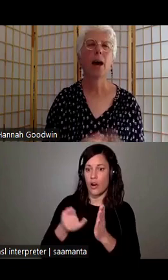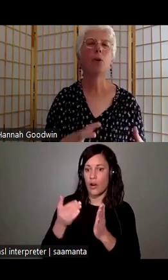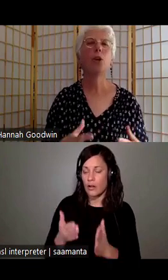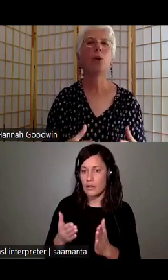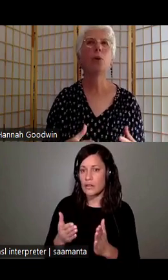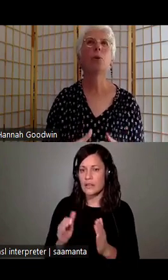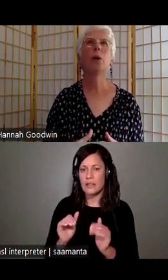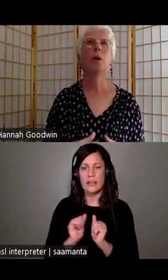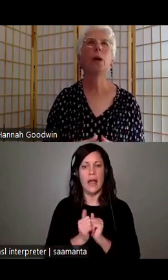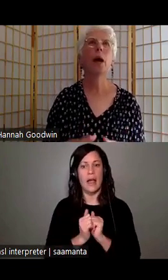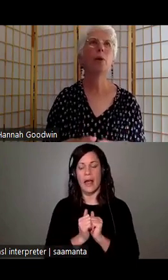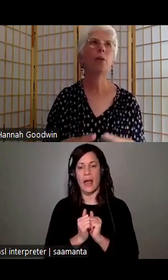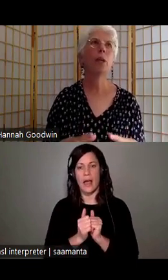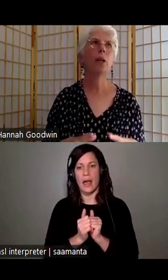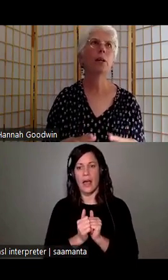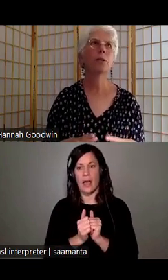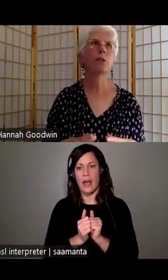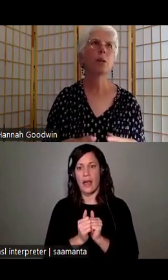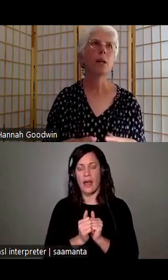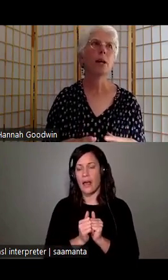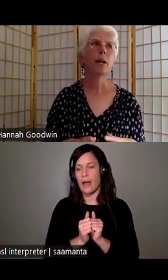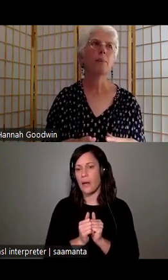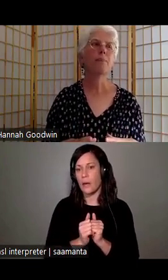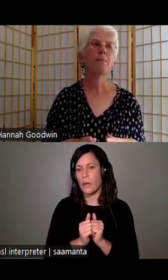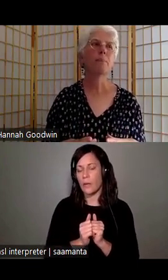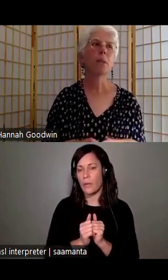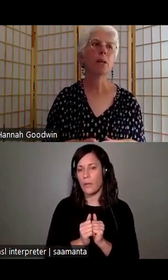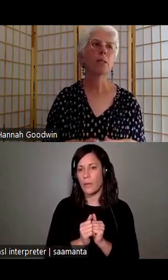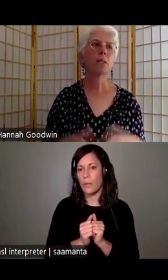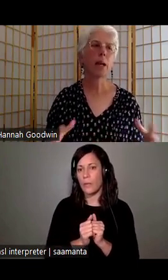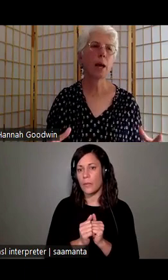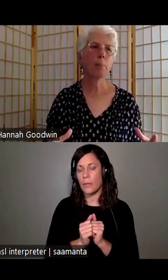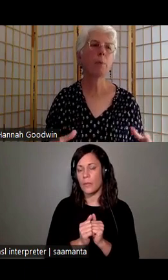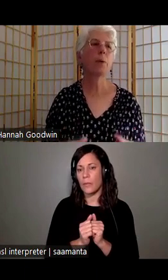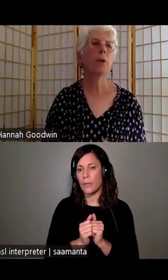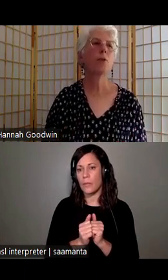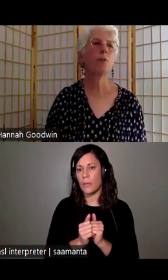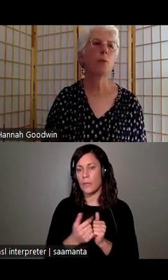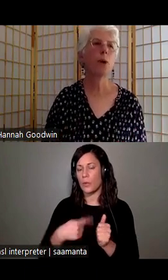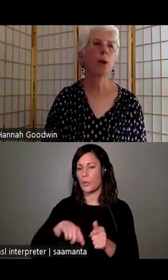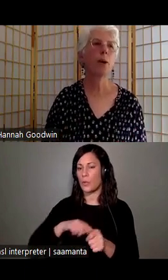how are you... How are things set up for artists with disabilities?